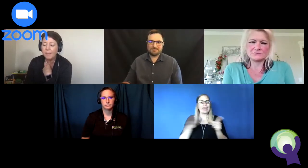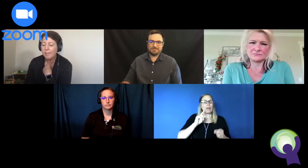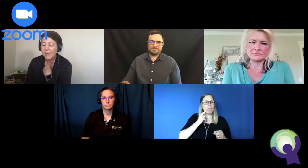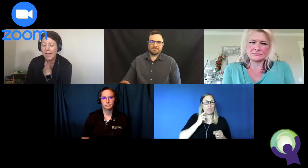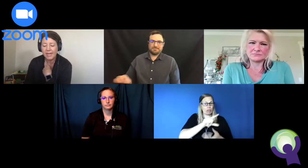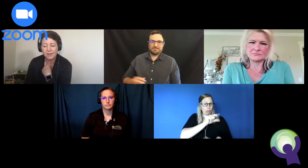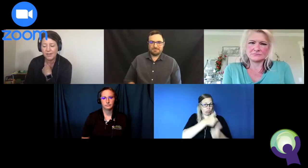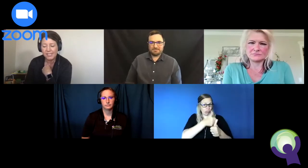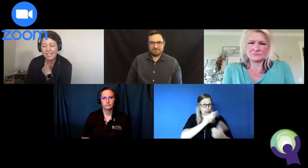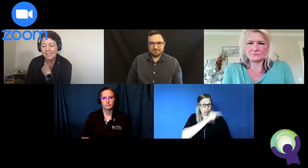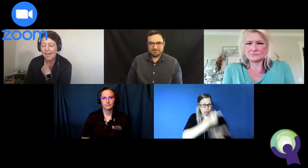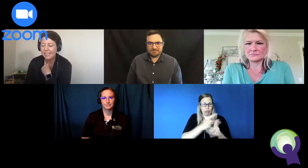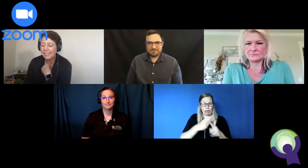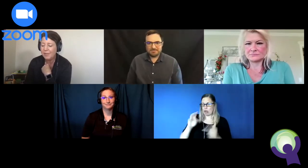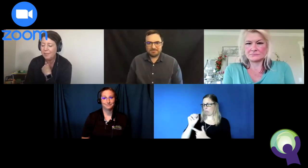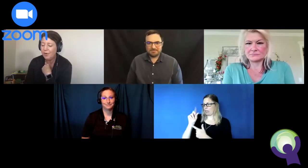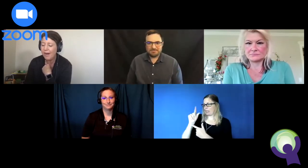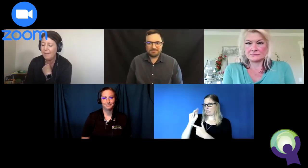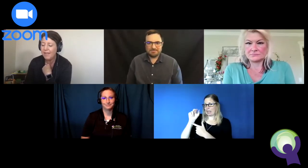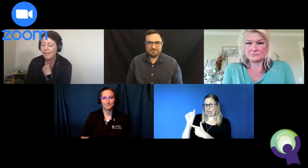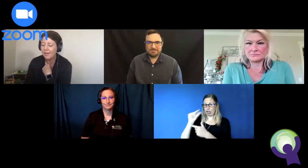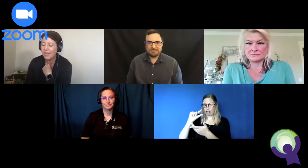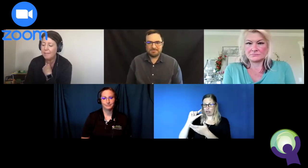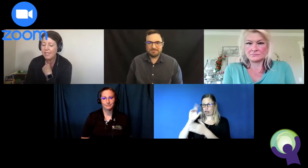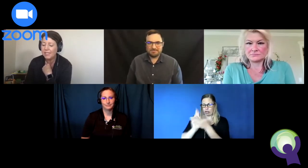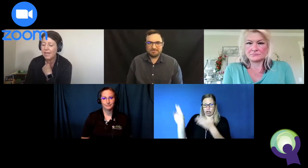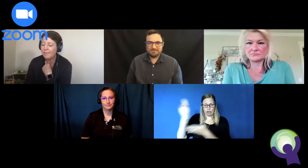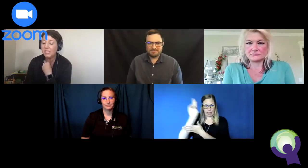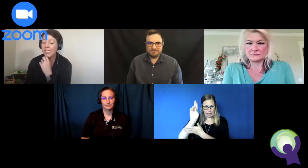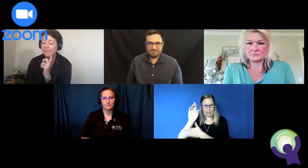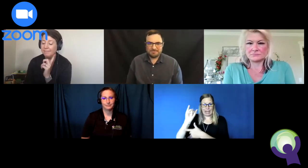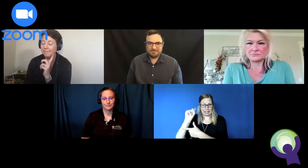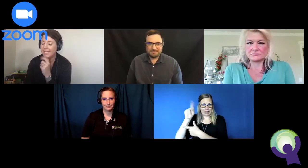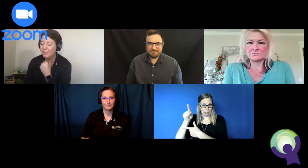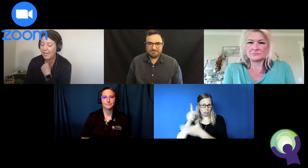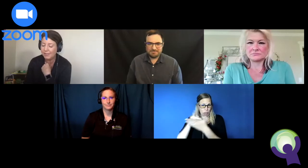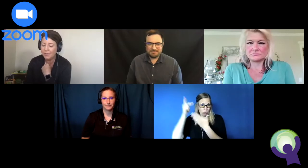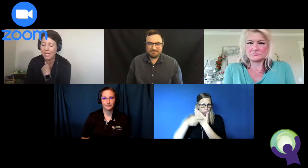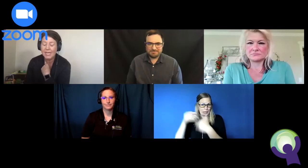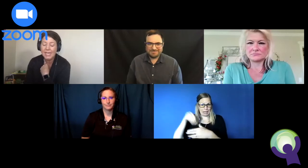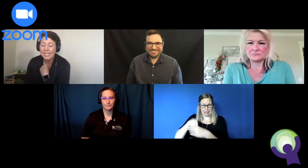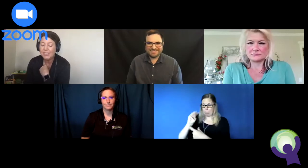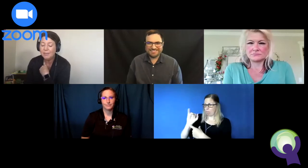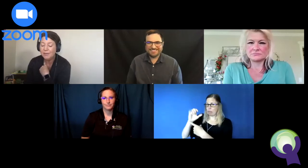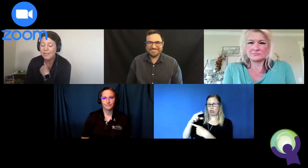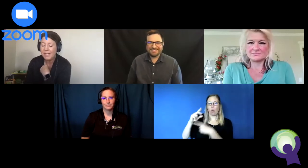Madonna University's ITP program in Livonia, Michigan in 2001. She moved to